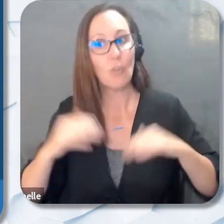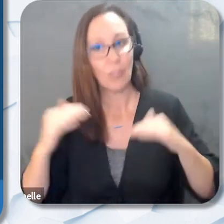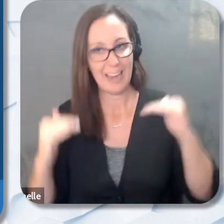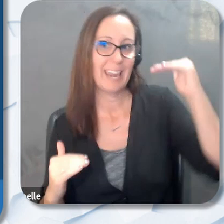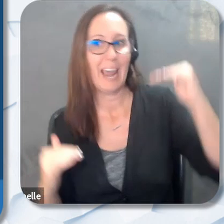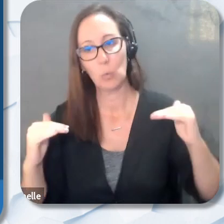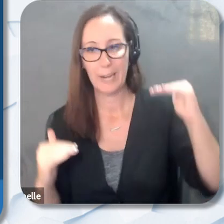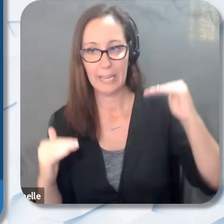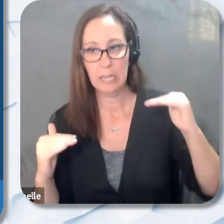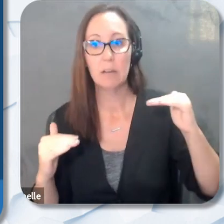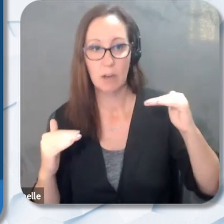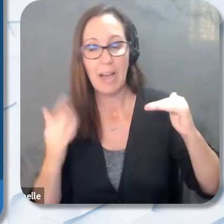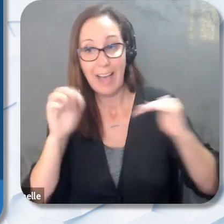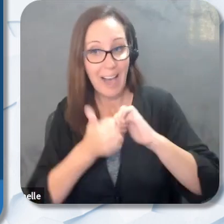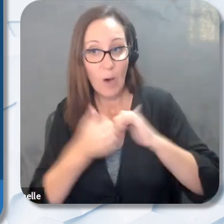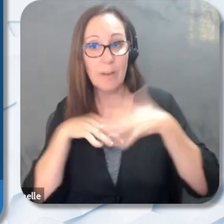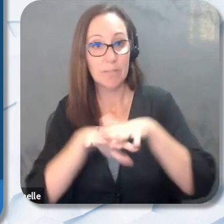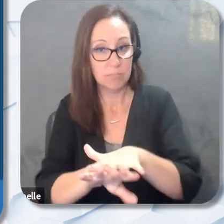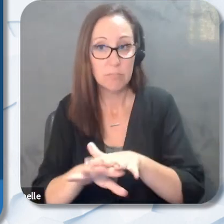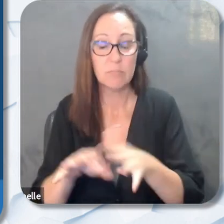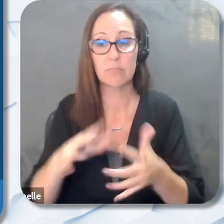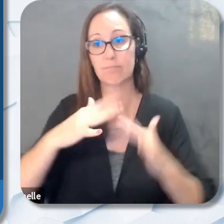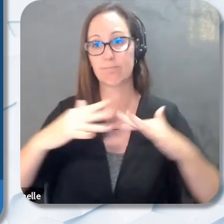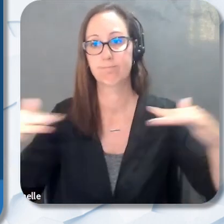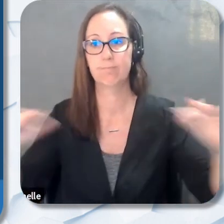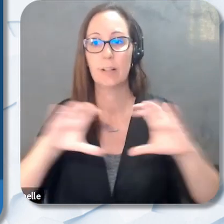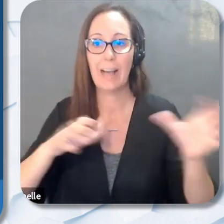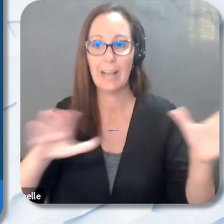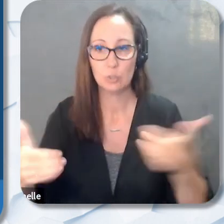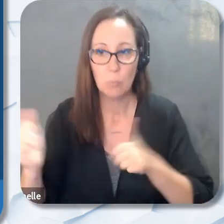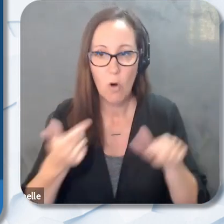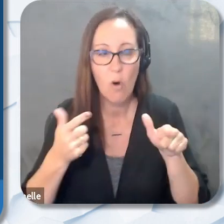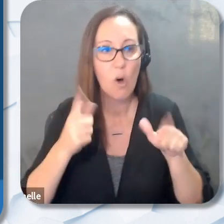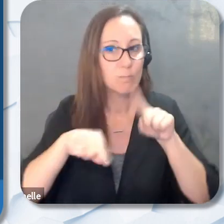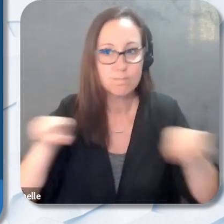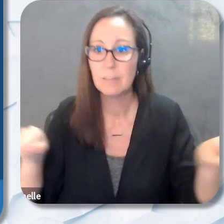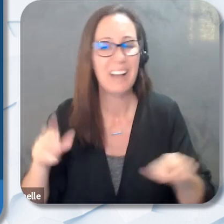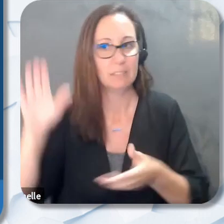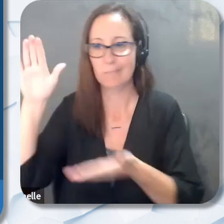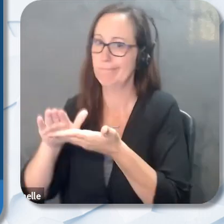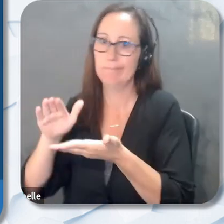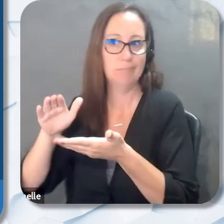integration of diverse children in classrooms. Eliminating suspension and expulsion to exclude